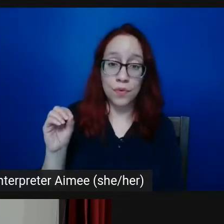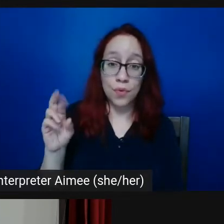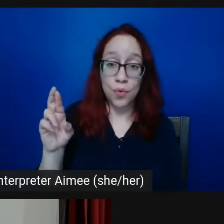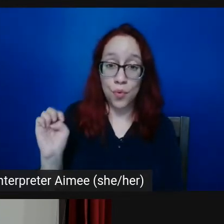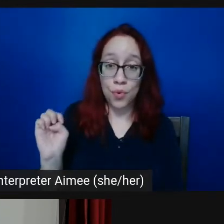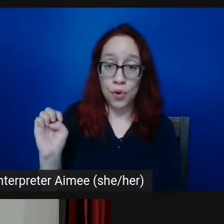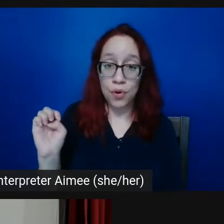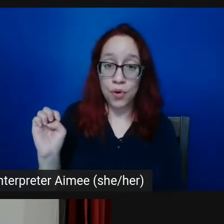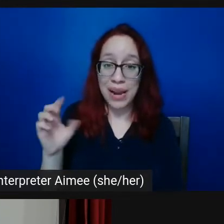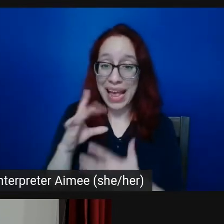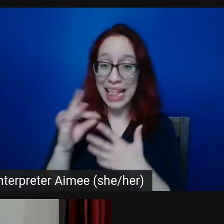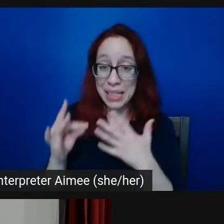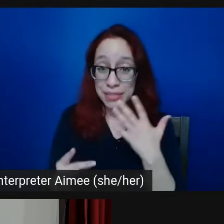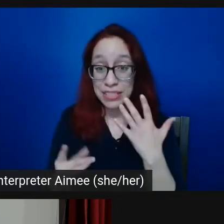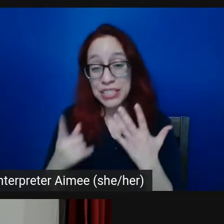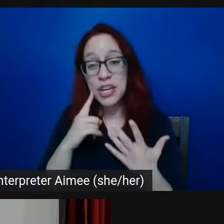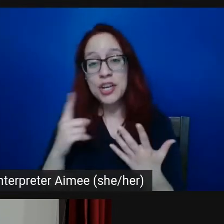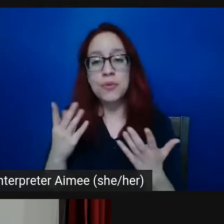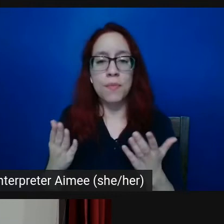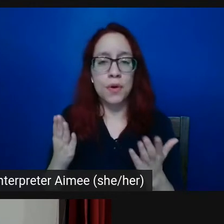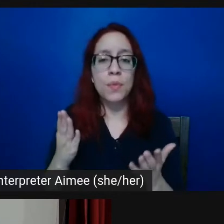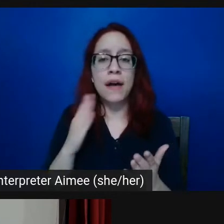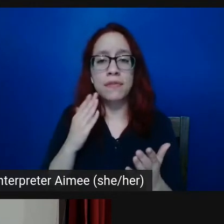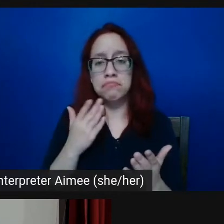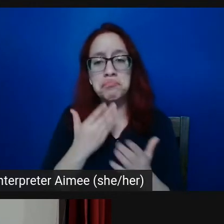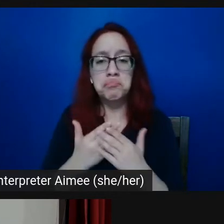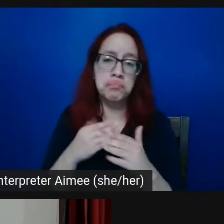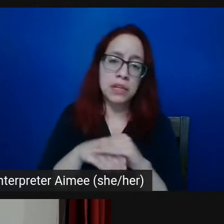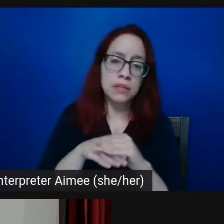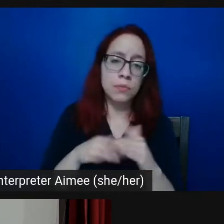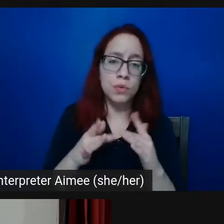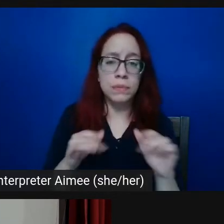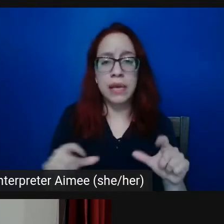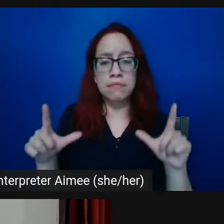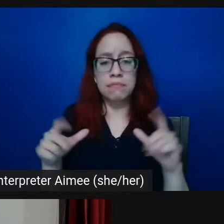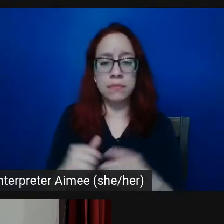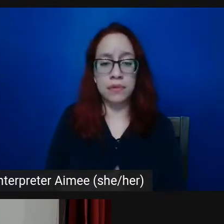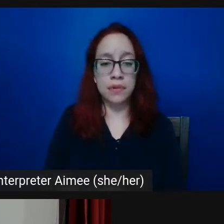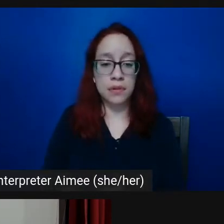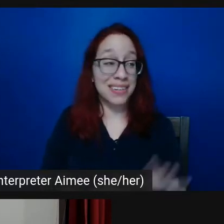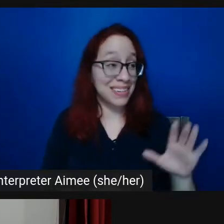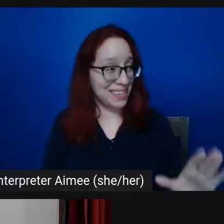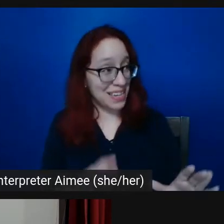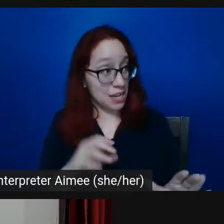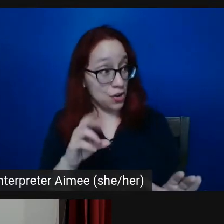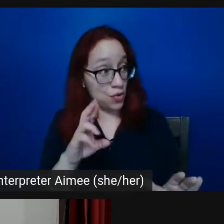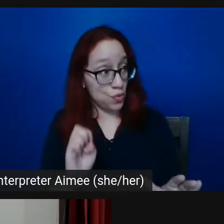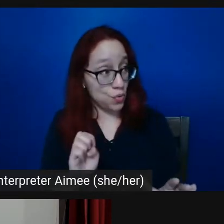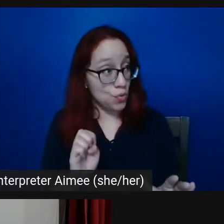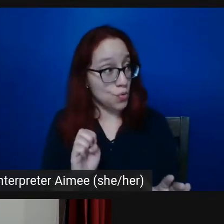to end up with a pretty accessible website. Because they're core they're easier to extend